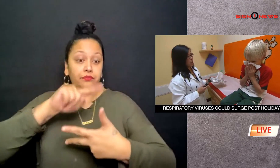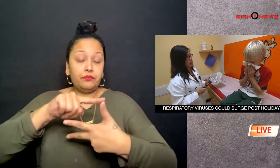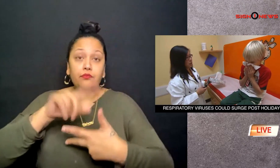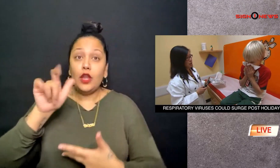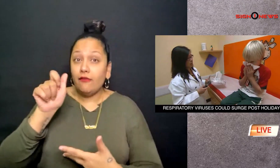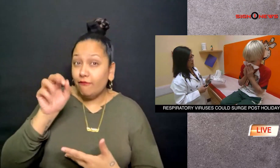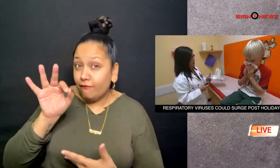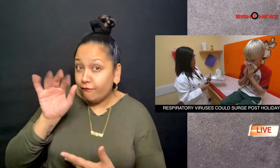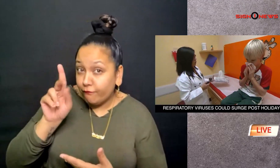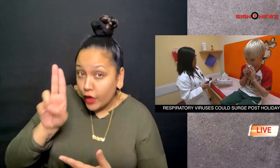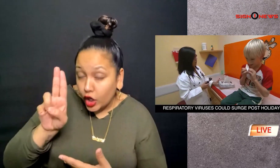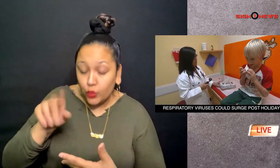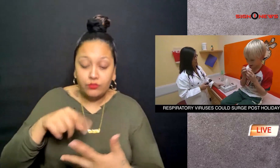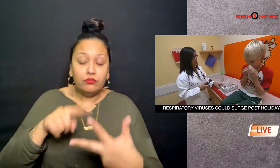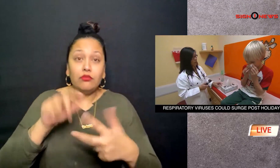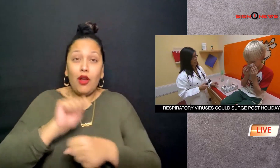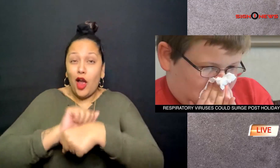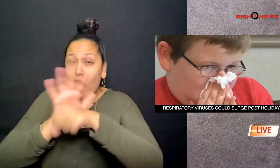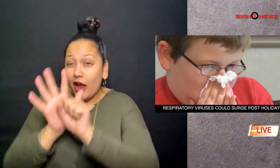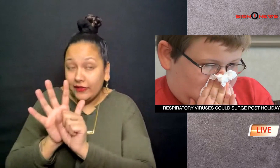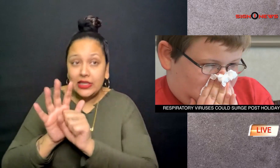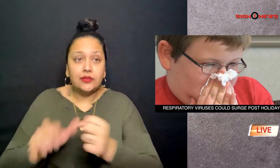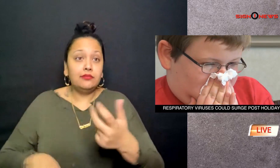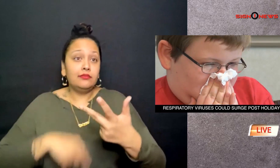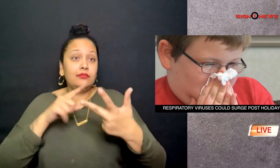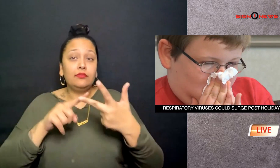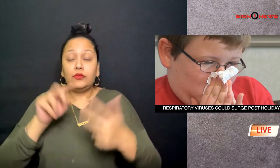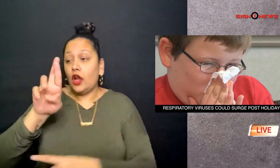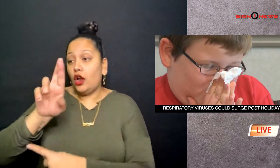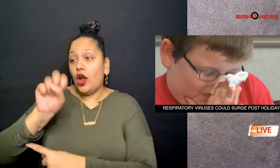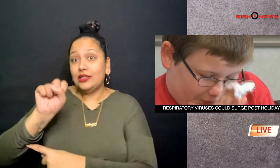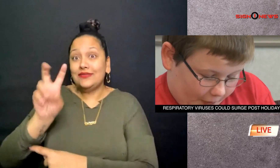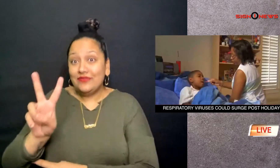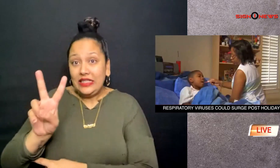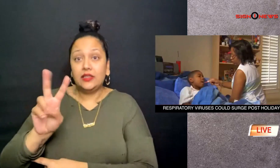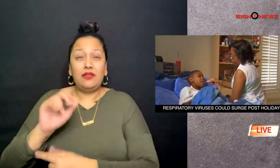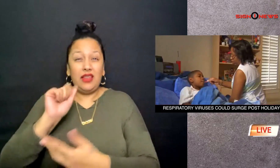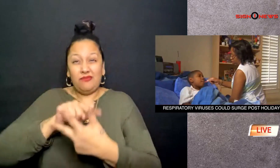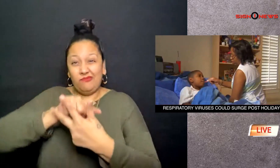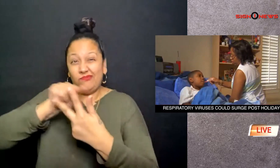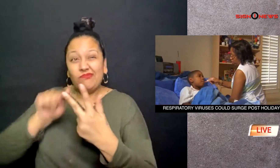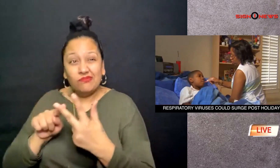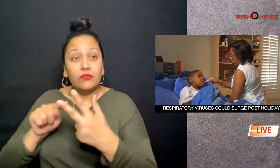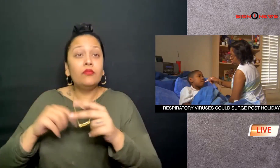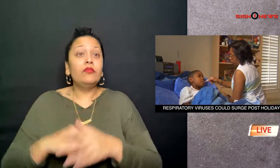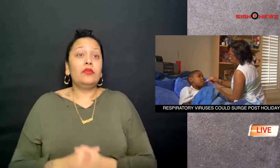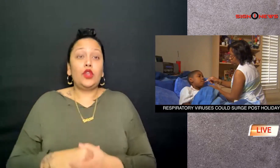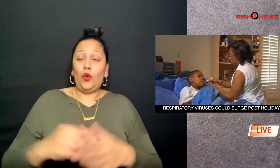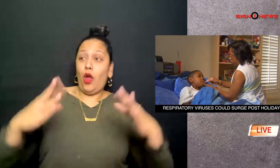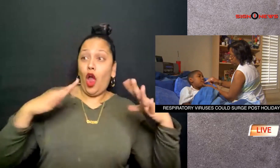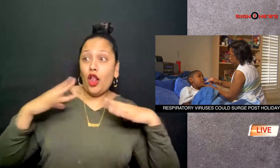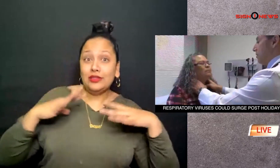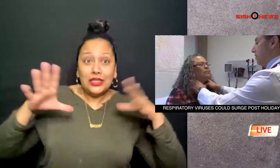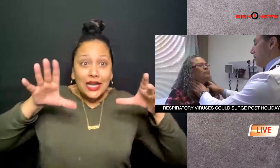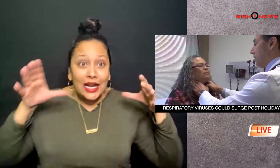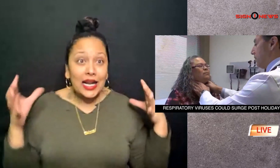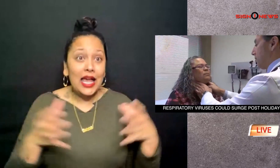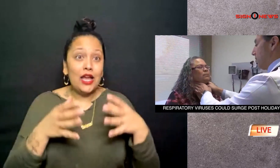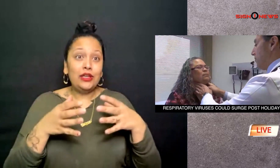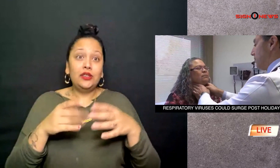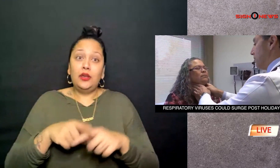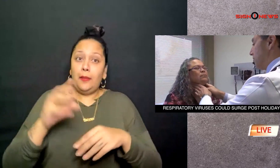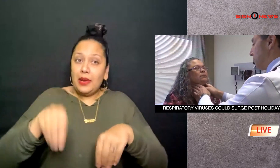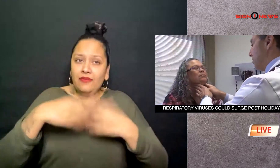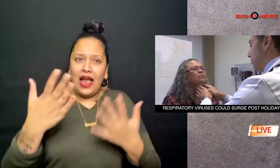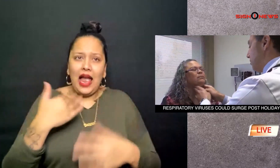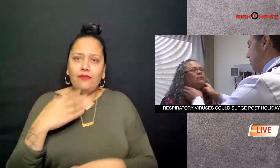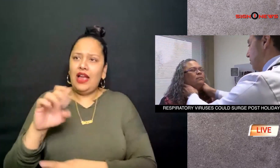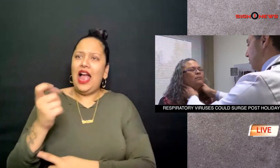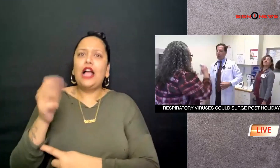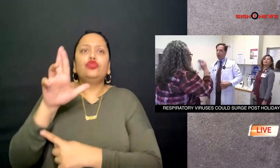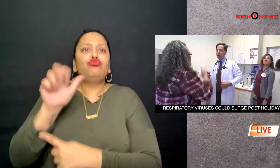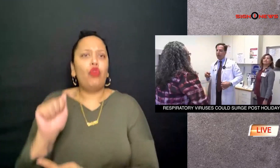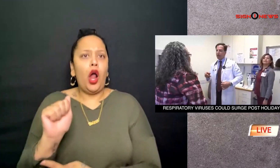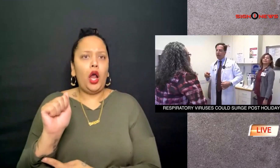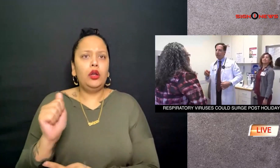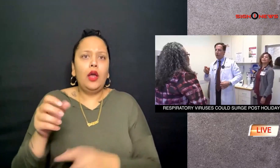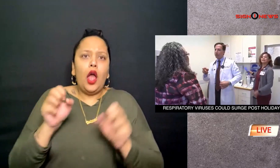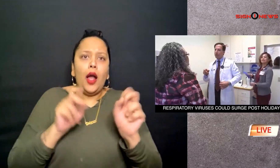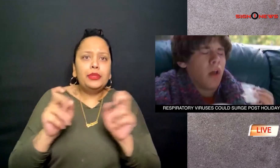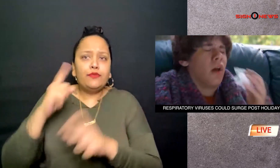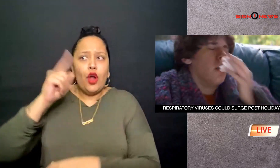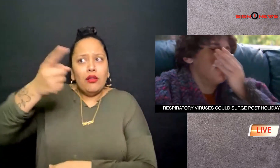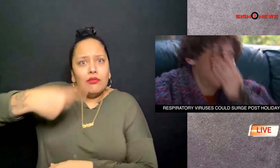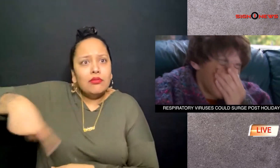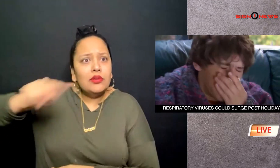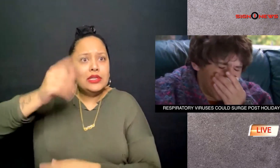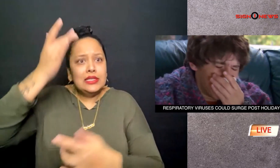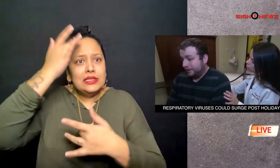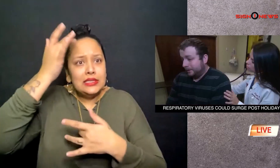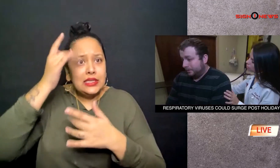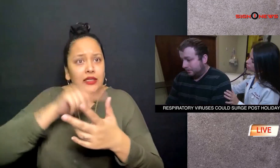Covid 19 and RSV holiday gatherings provide extra opportunities for these illnesses to